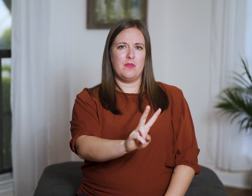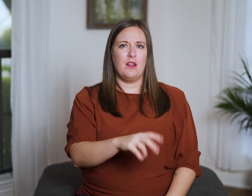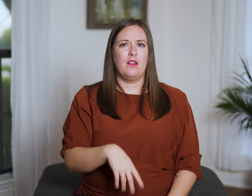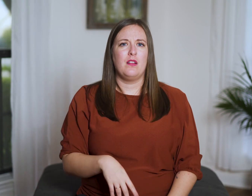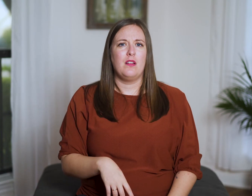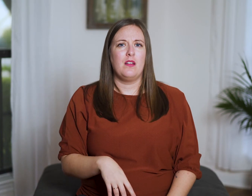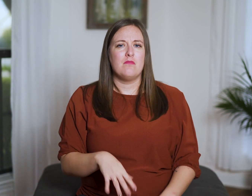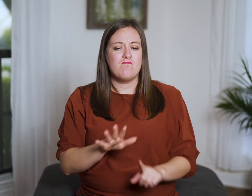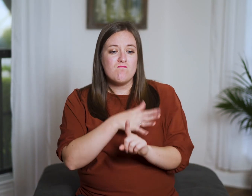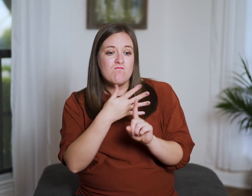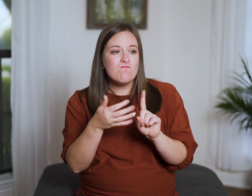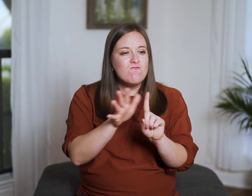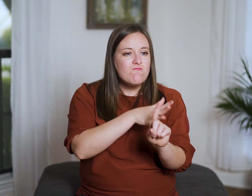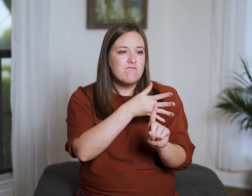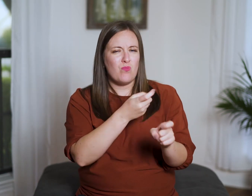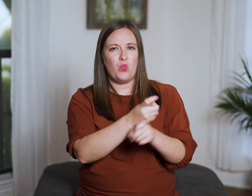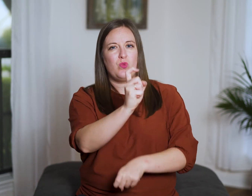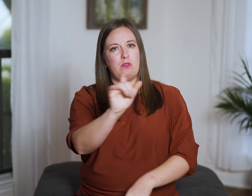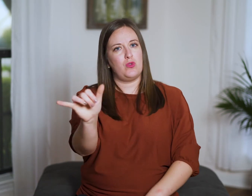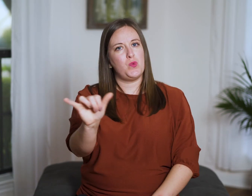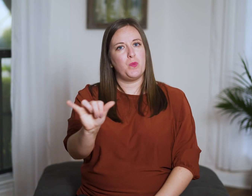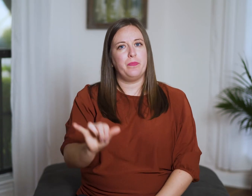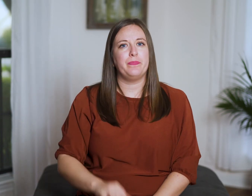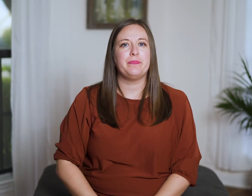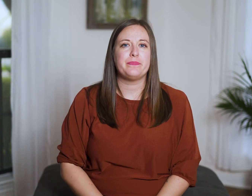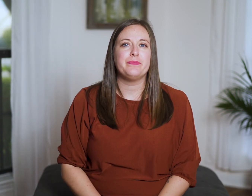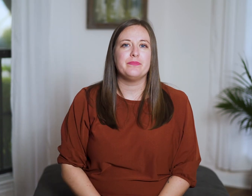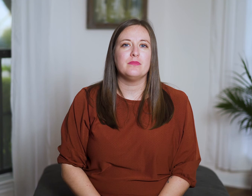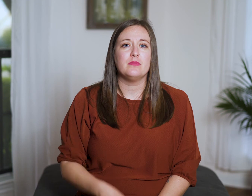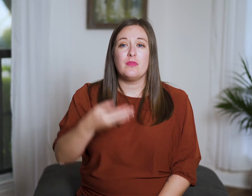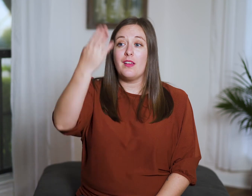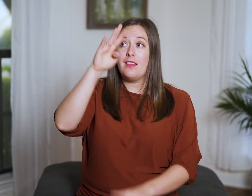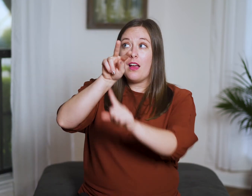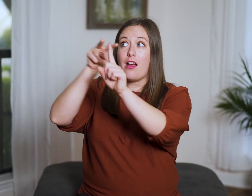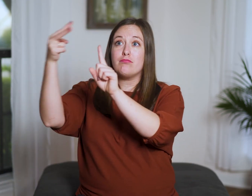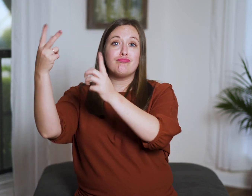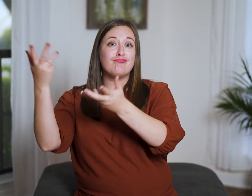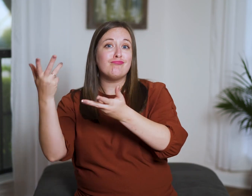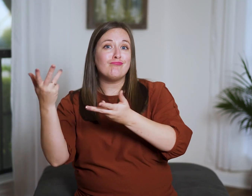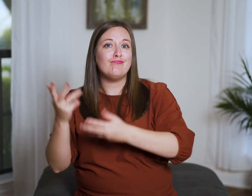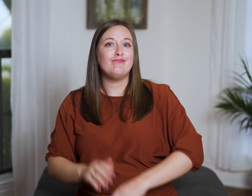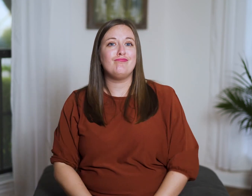and a flattering mouth works ruin.” The God Shot: